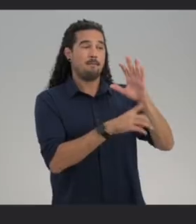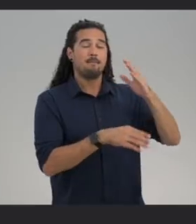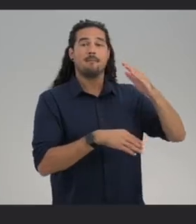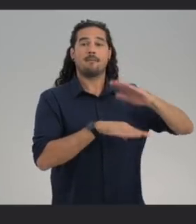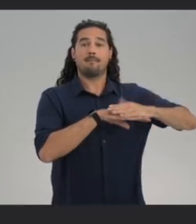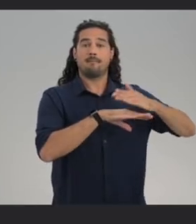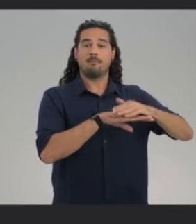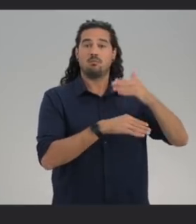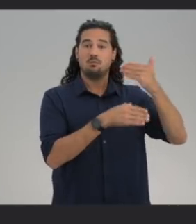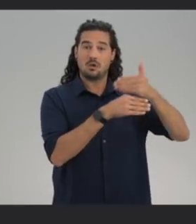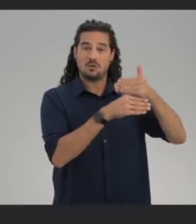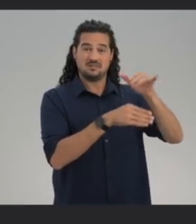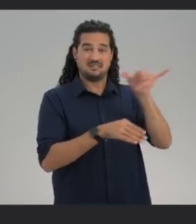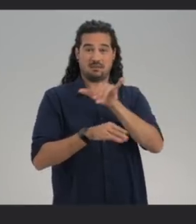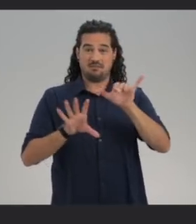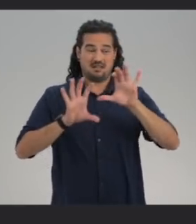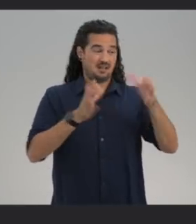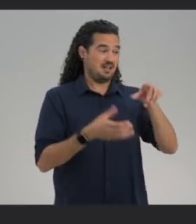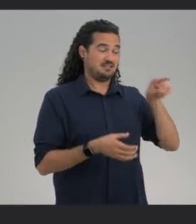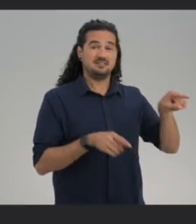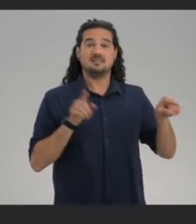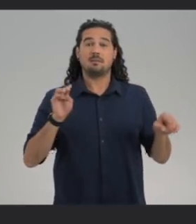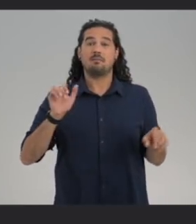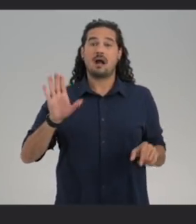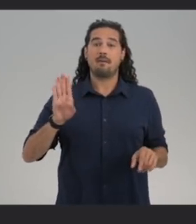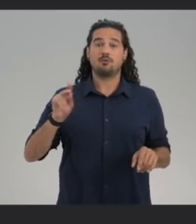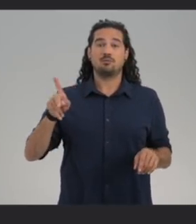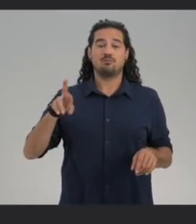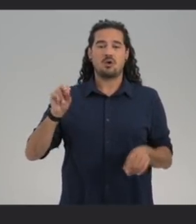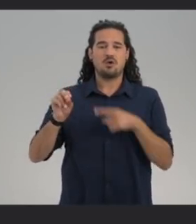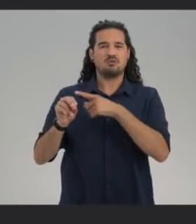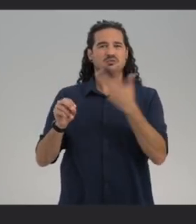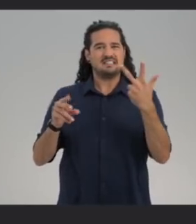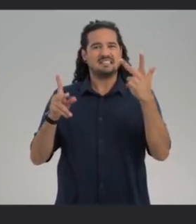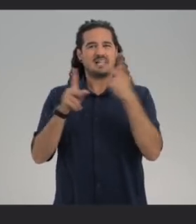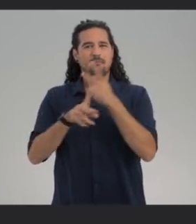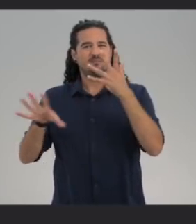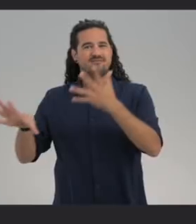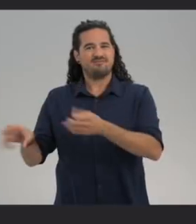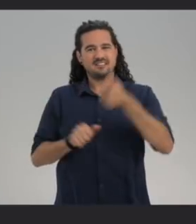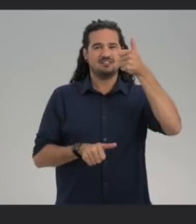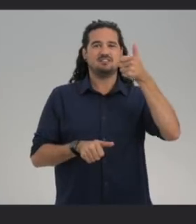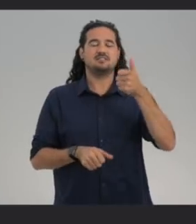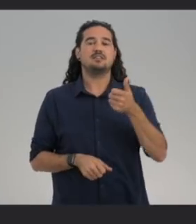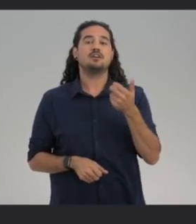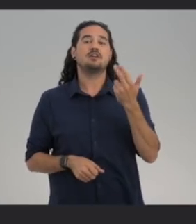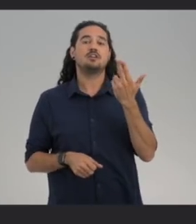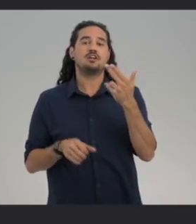it's up to three times faster. In fact, the new 13-inch MacBook Pro can do things